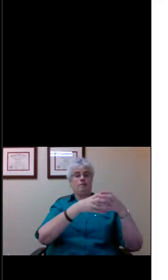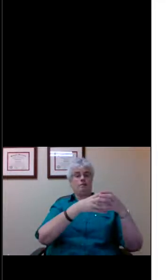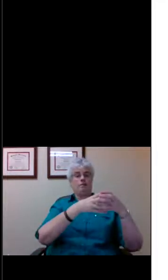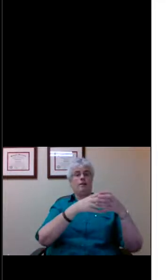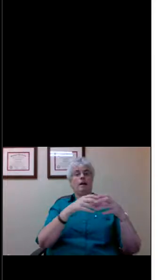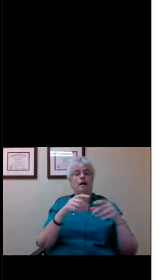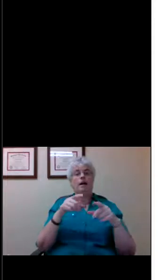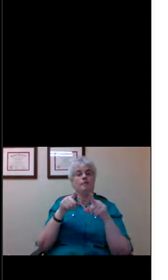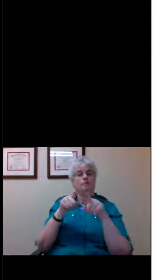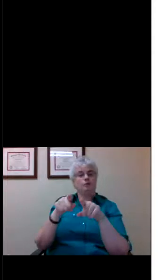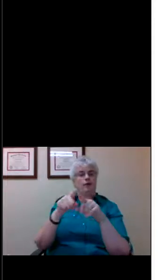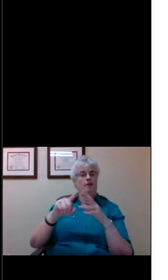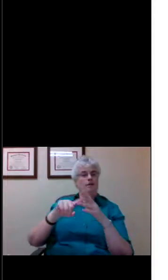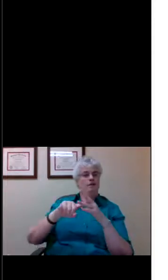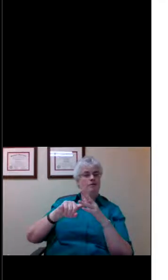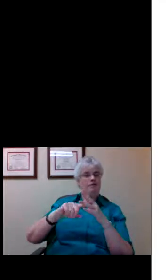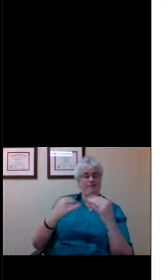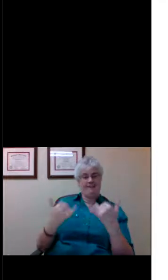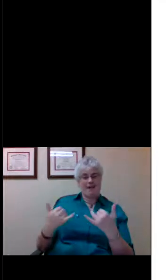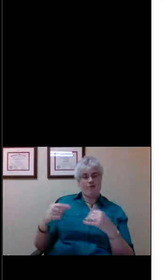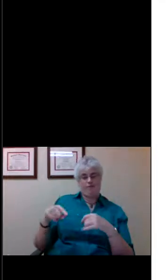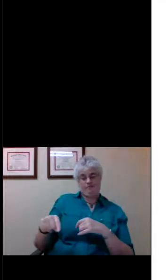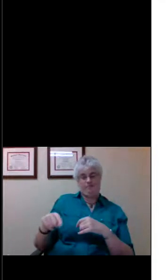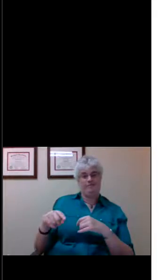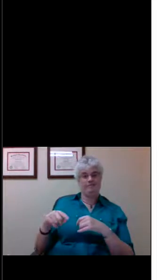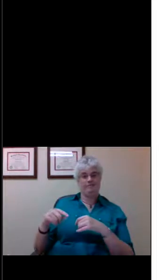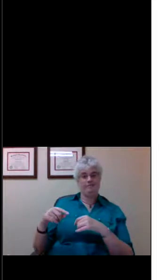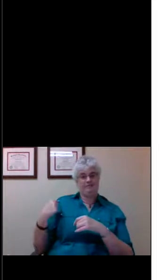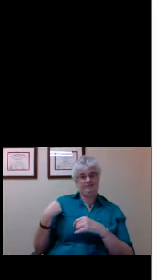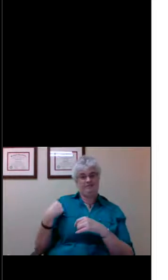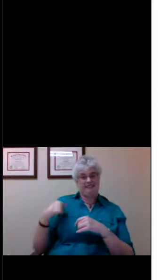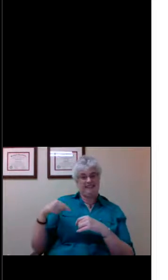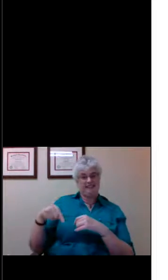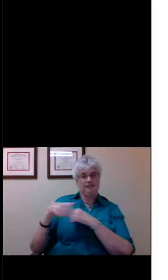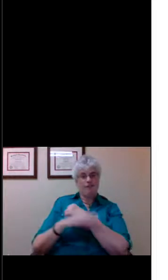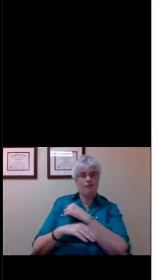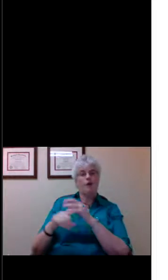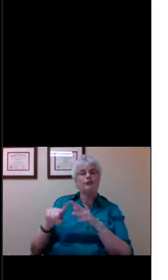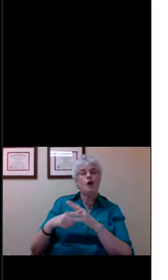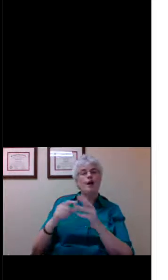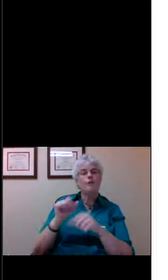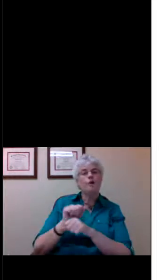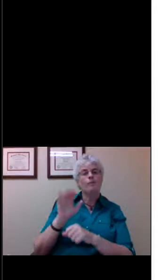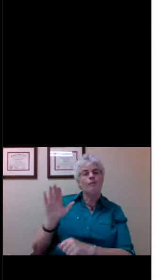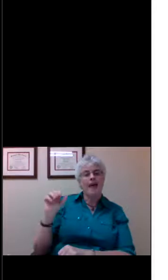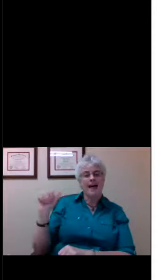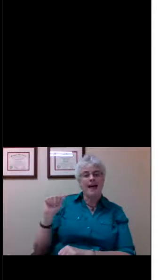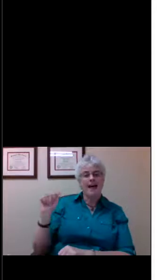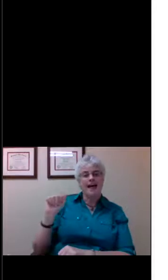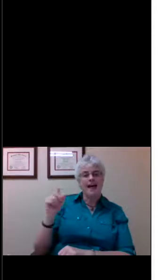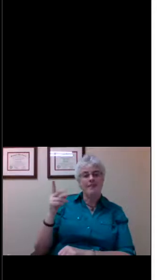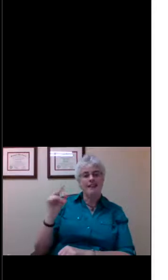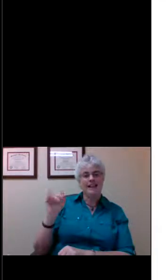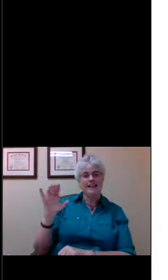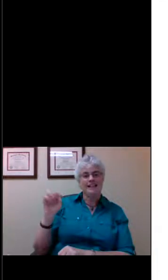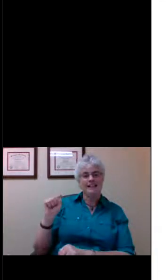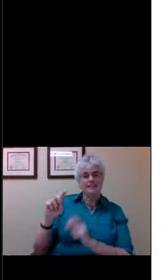as well as now - and this is starting this fall - we started working with their